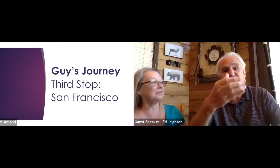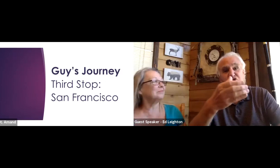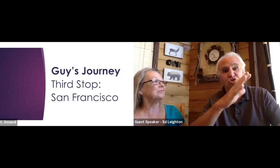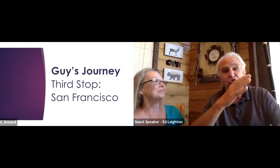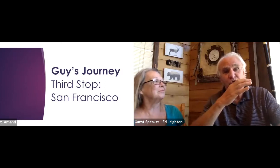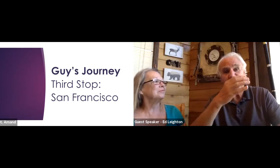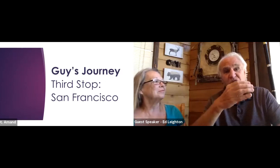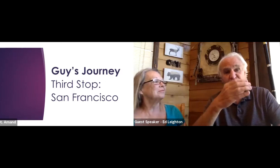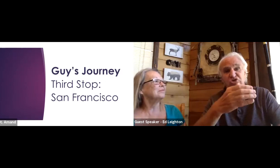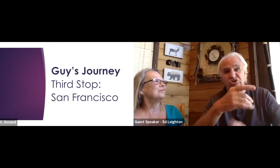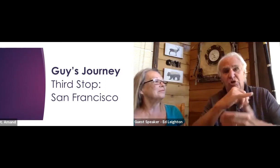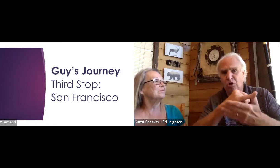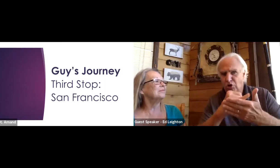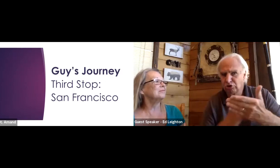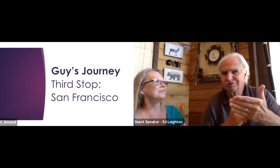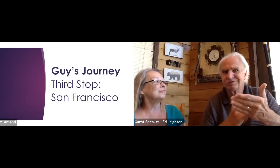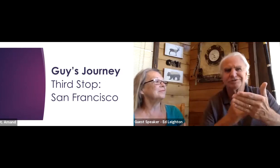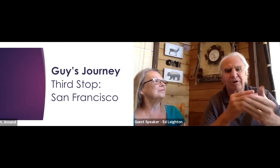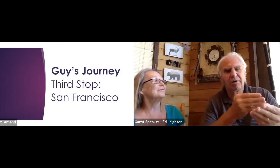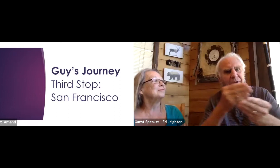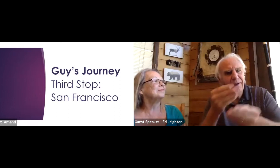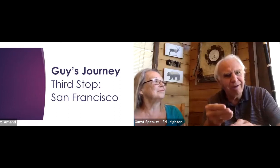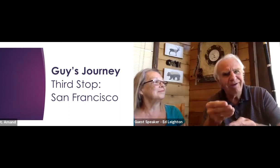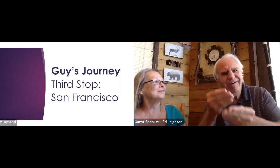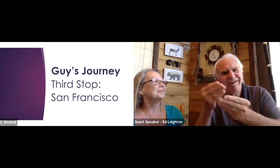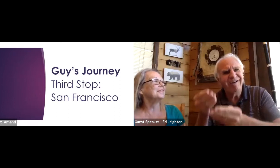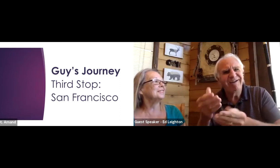but it seems that it's been passed on